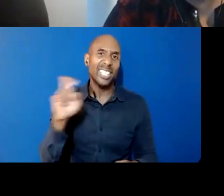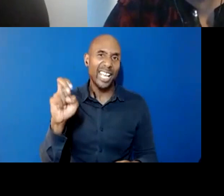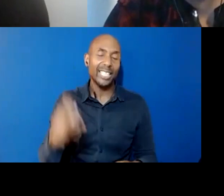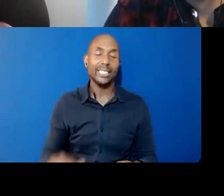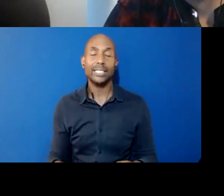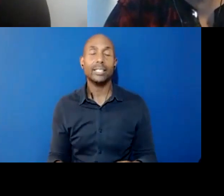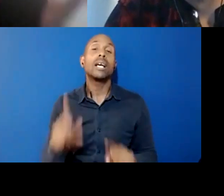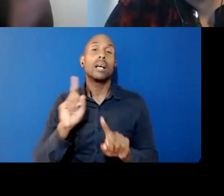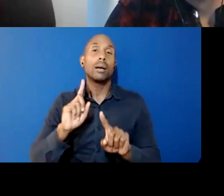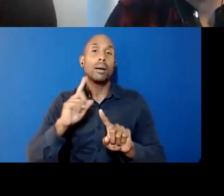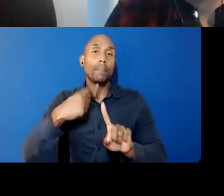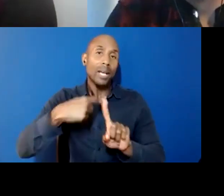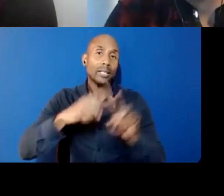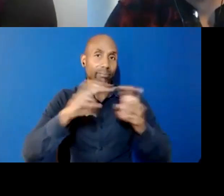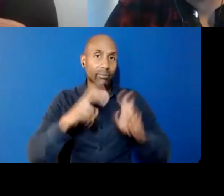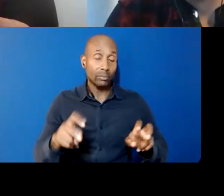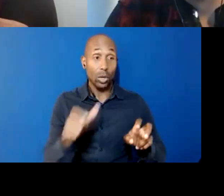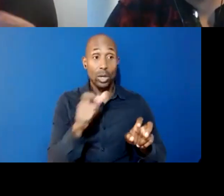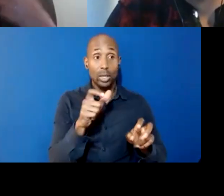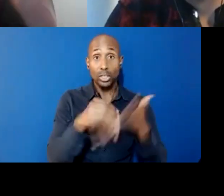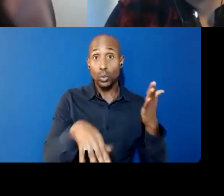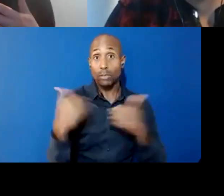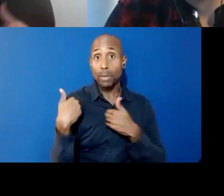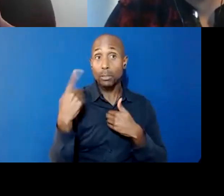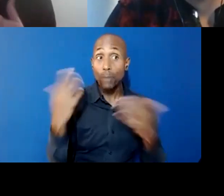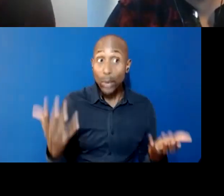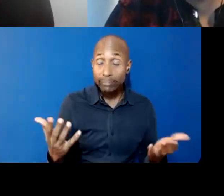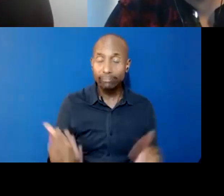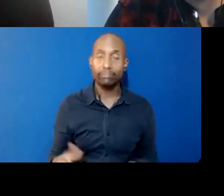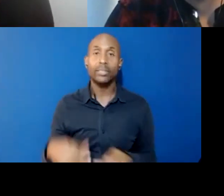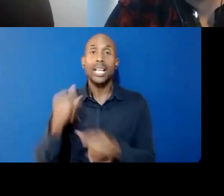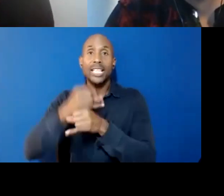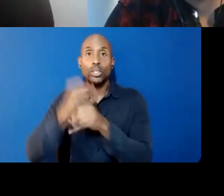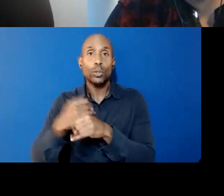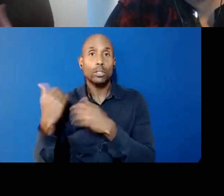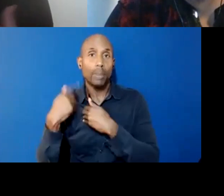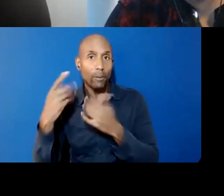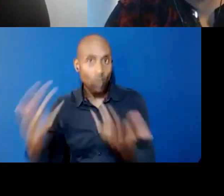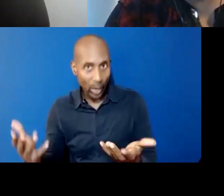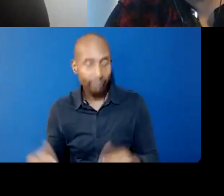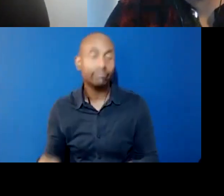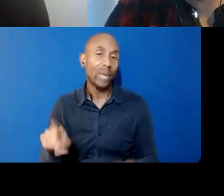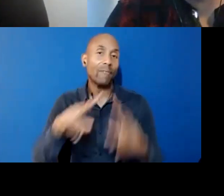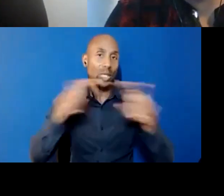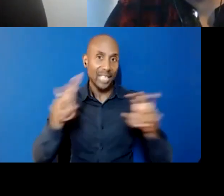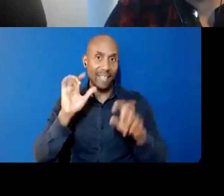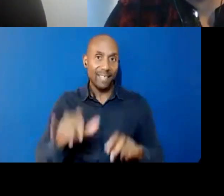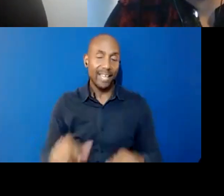versus what would be something the University had decided to fund.